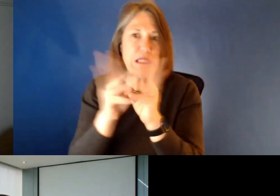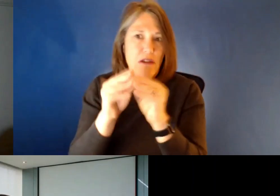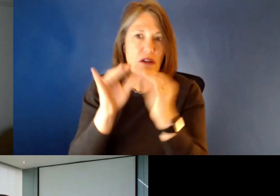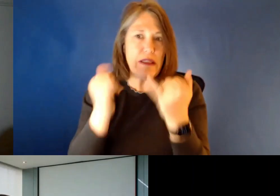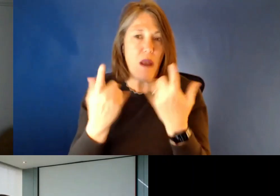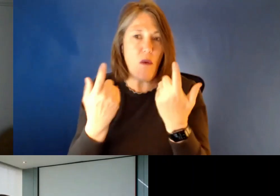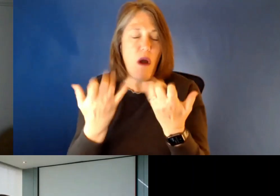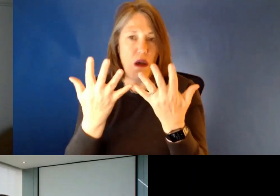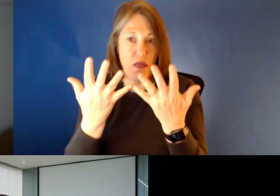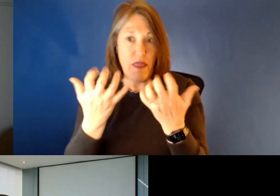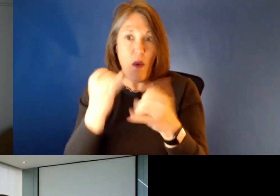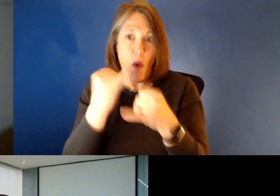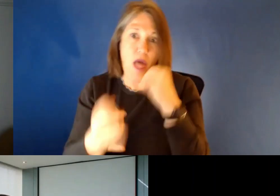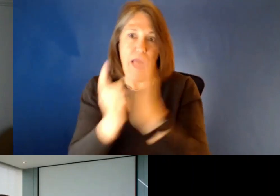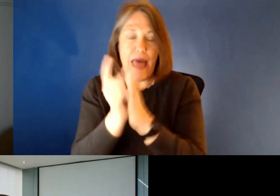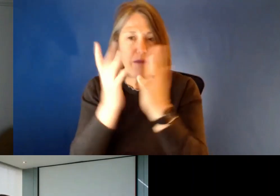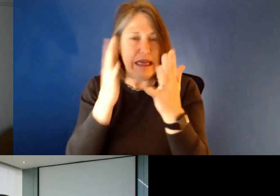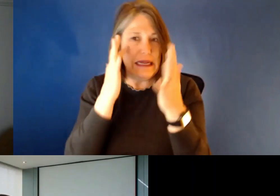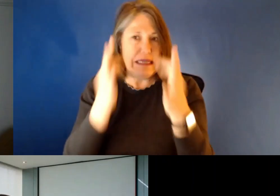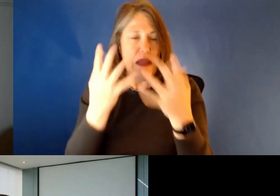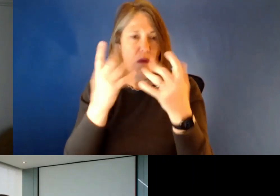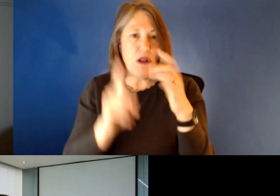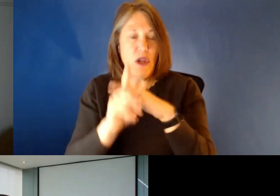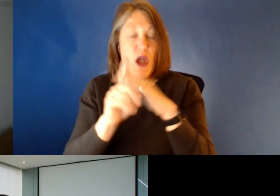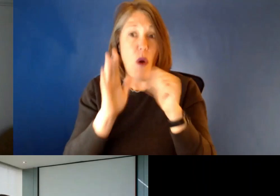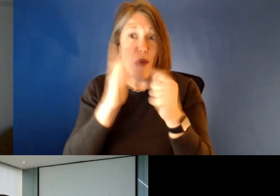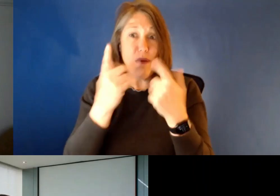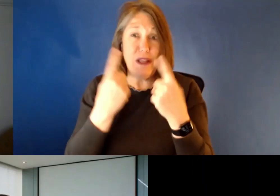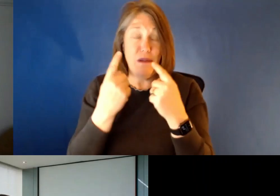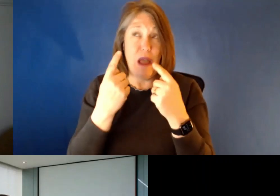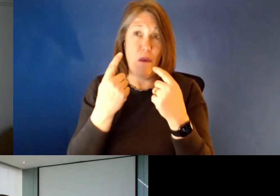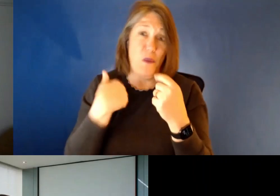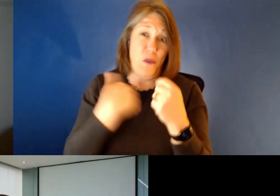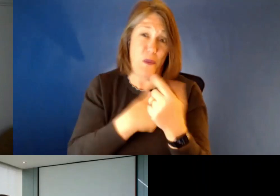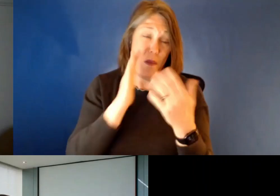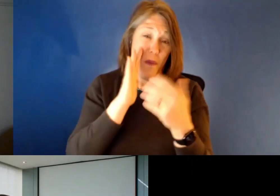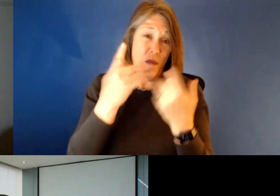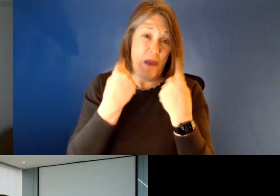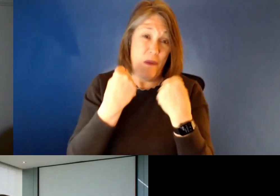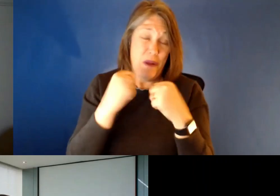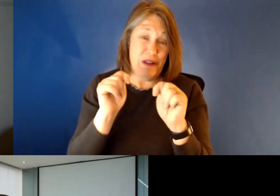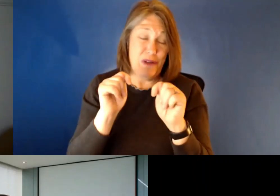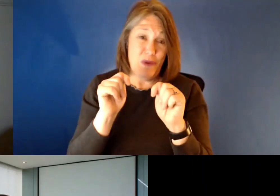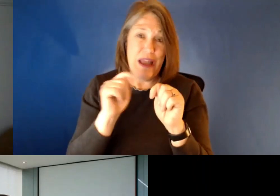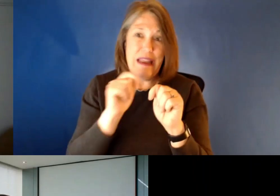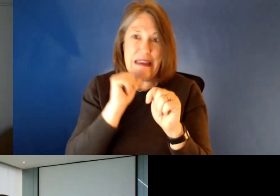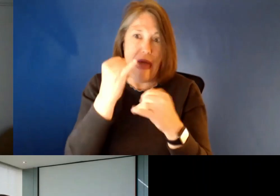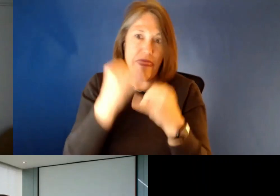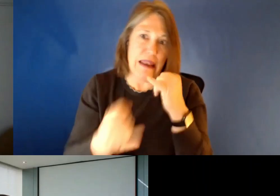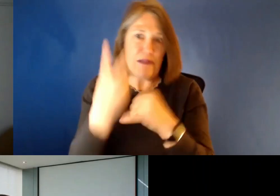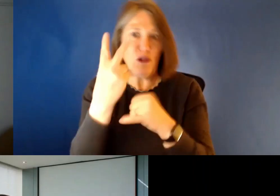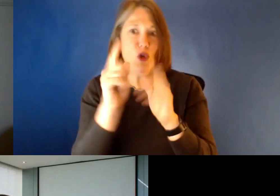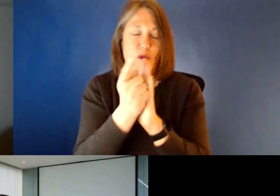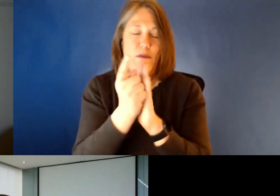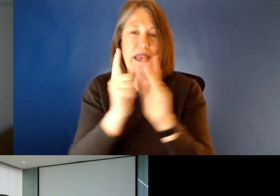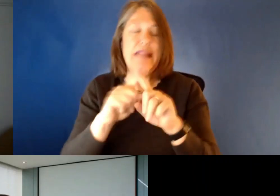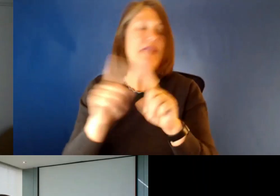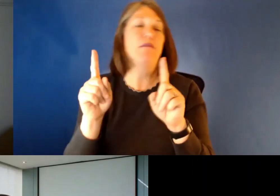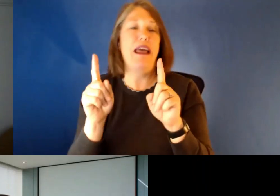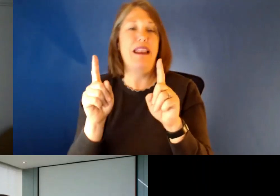06:21:12 in a few moments, not within the last two minutes guy would be less good than